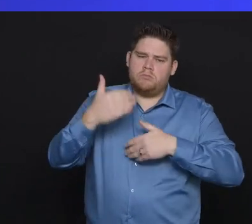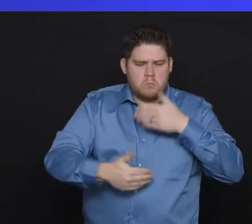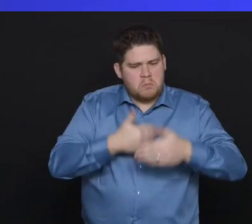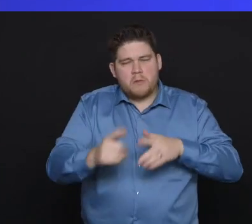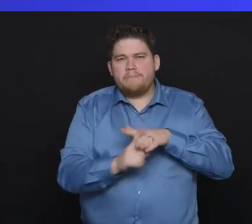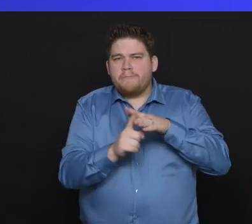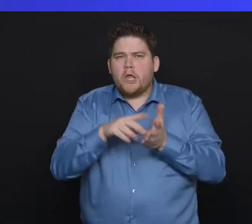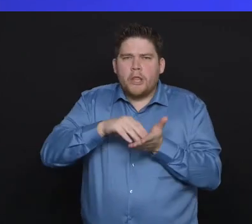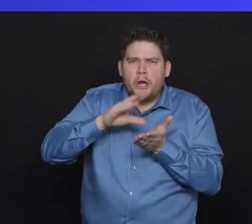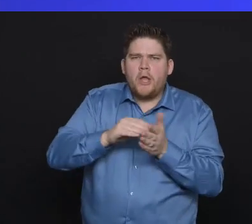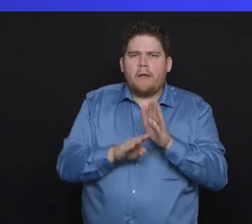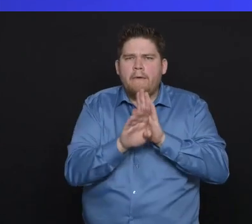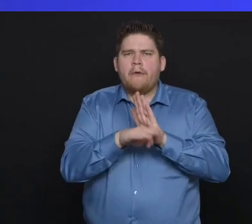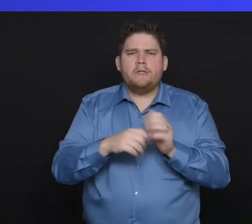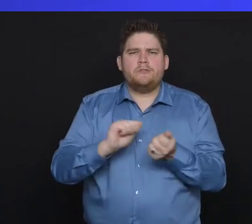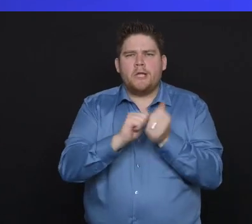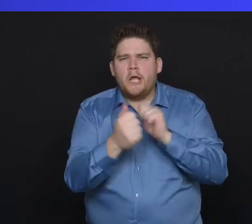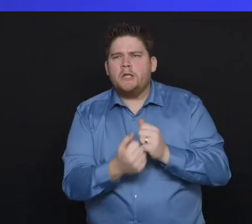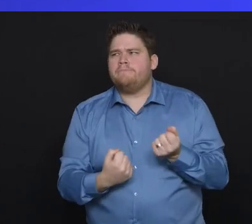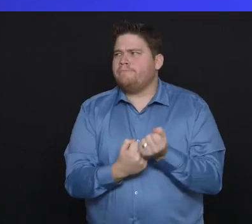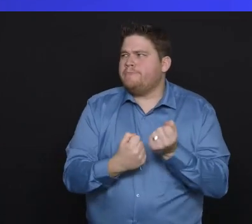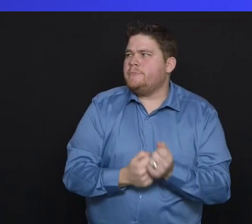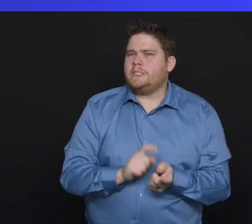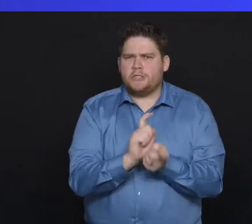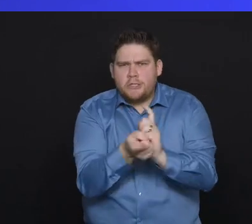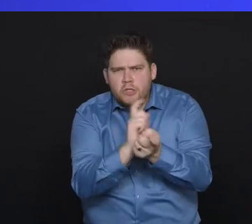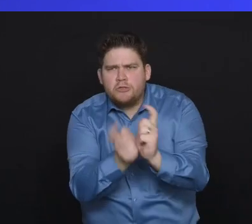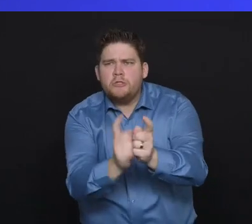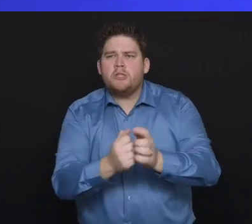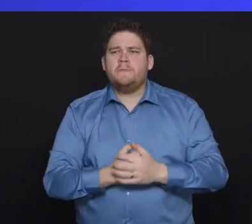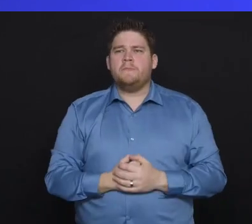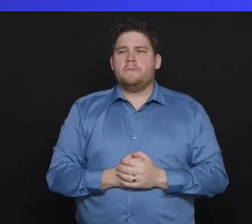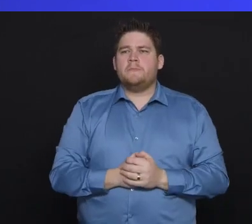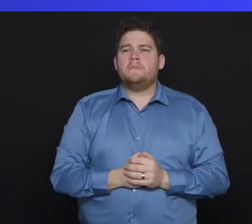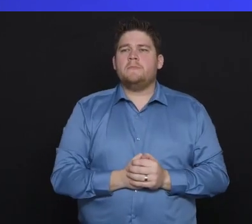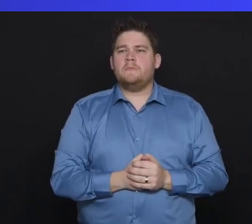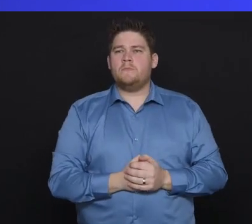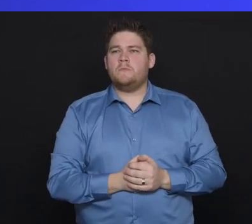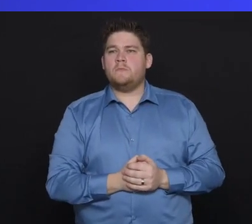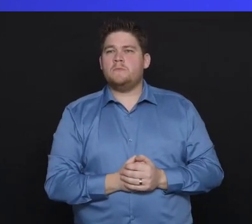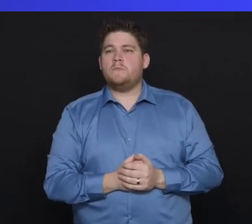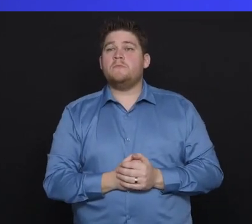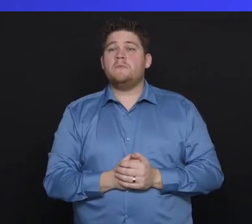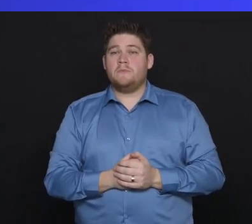cases and breaking up links of transmission, all of that was important.